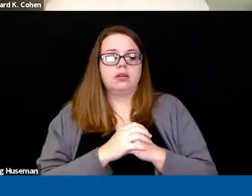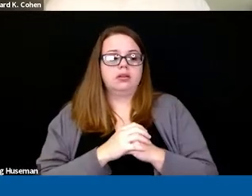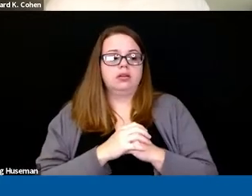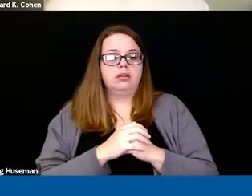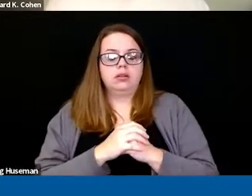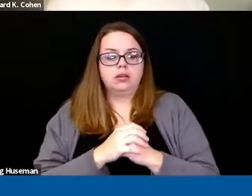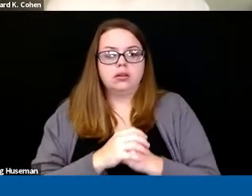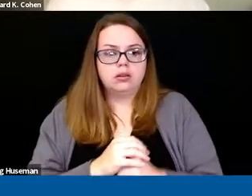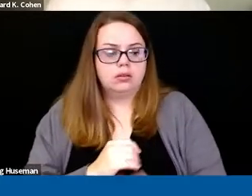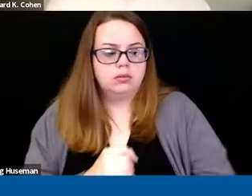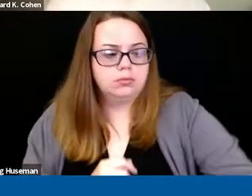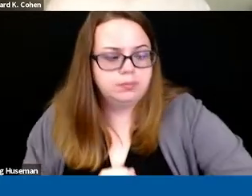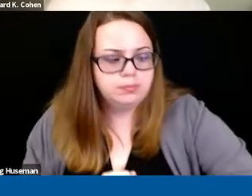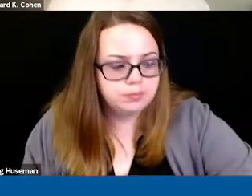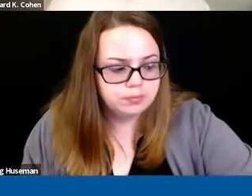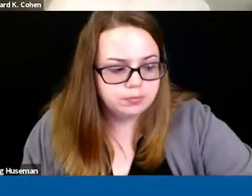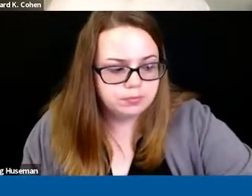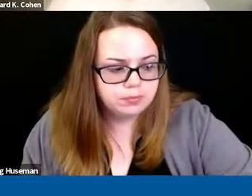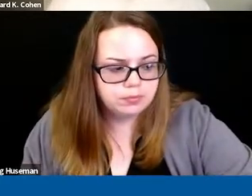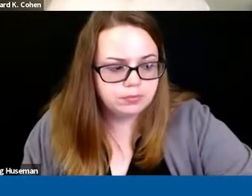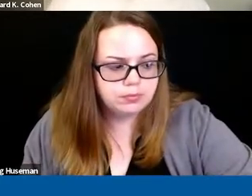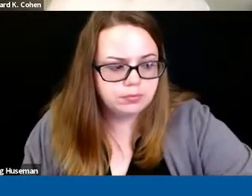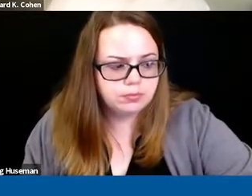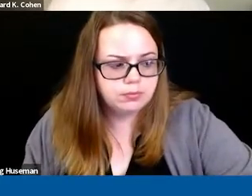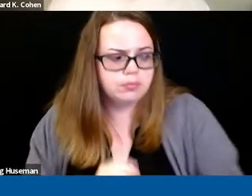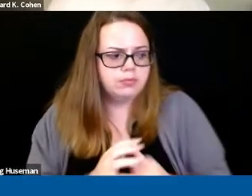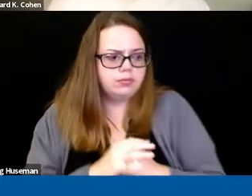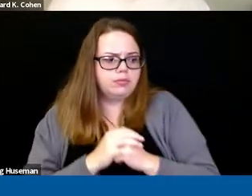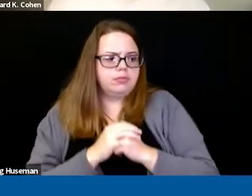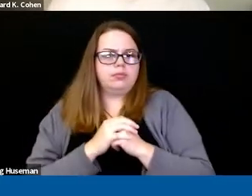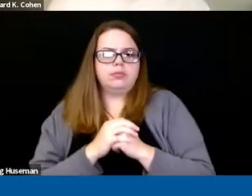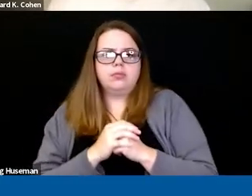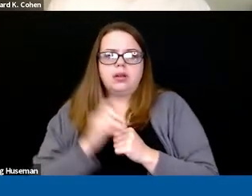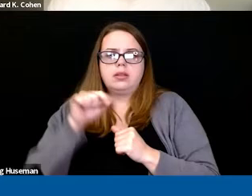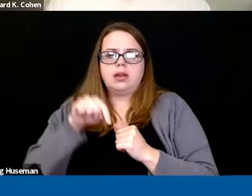So the very first resource that I want to expose you to is the official ARIA Standard itself.